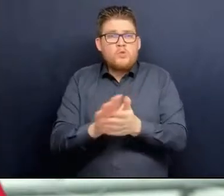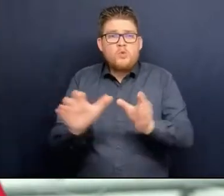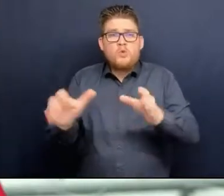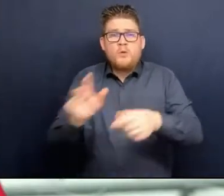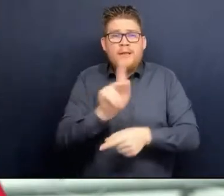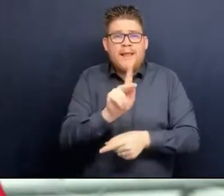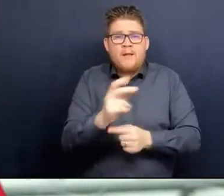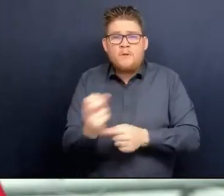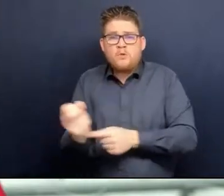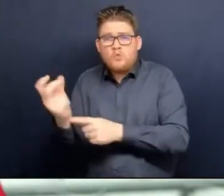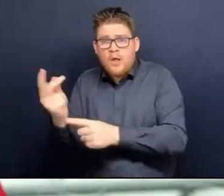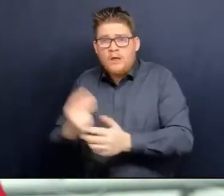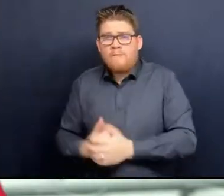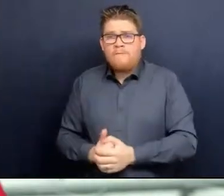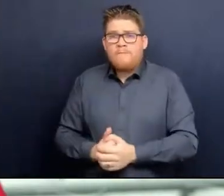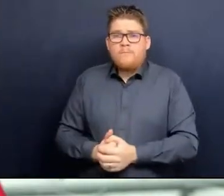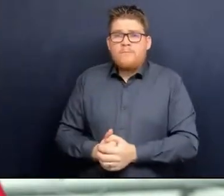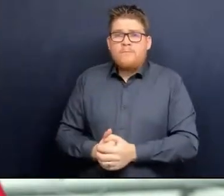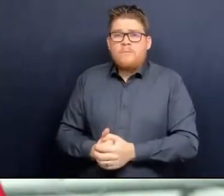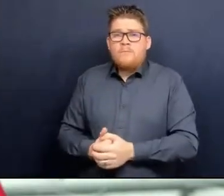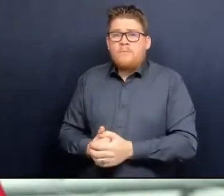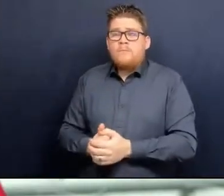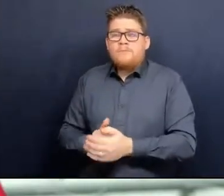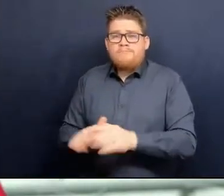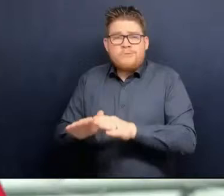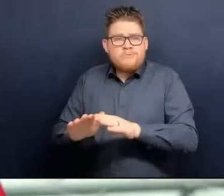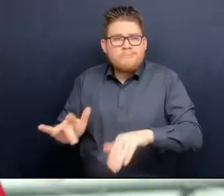childhood educators and our childcare sector and post